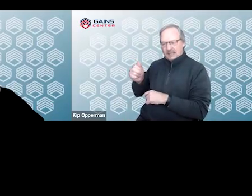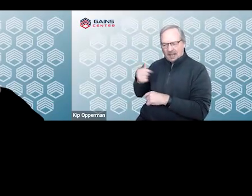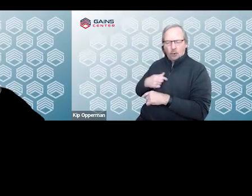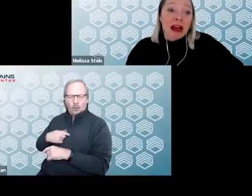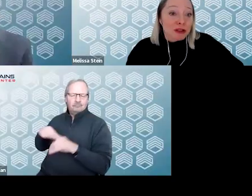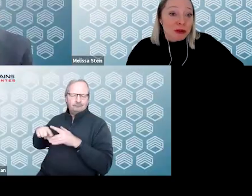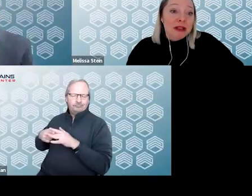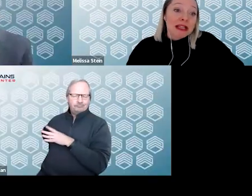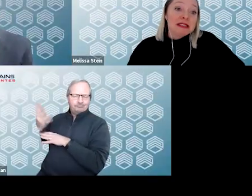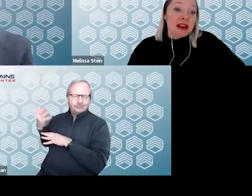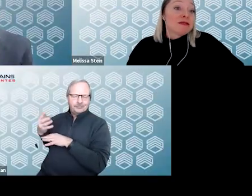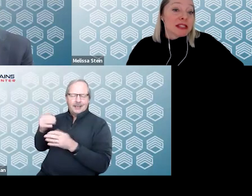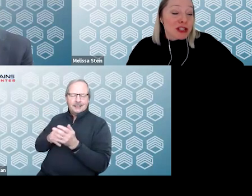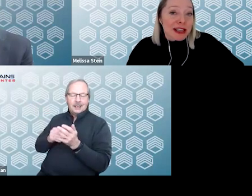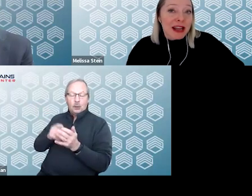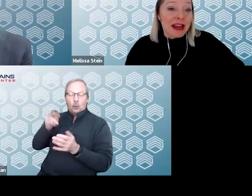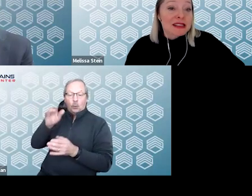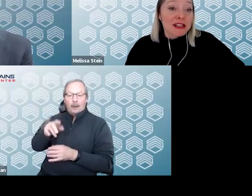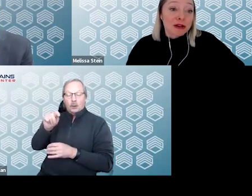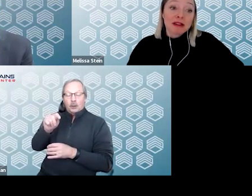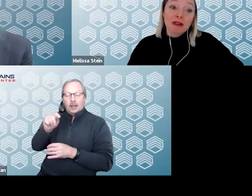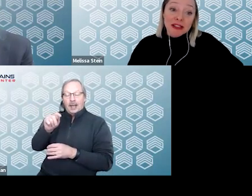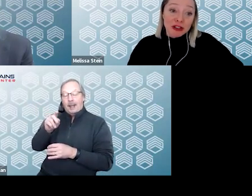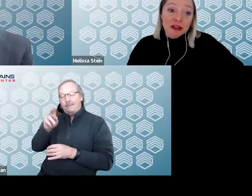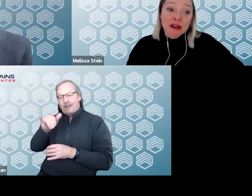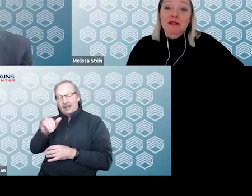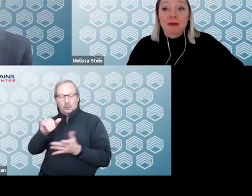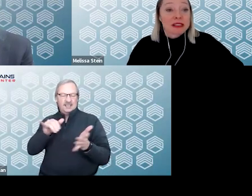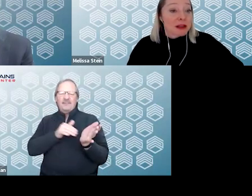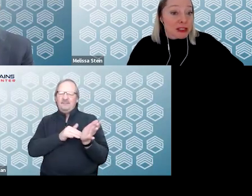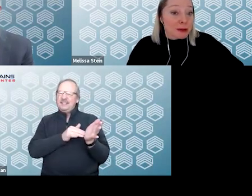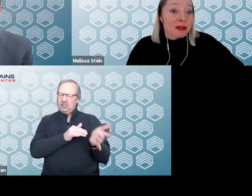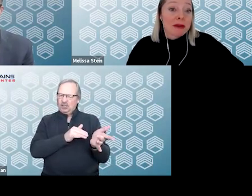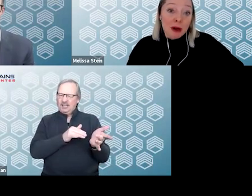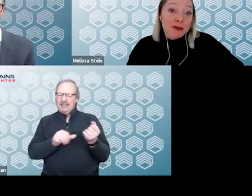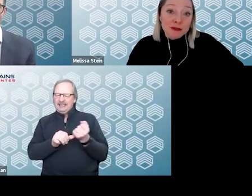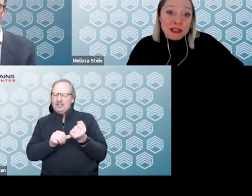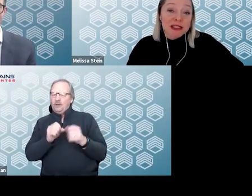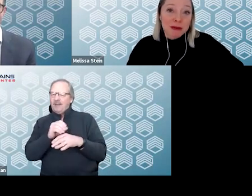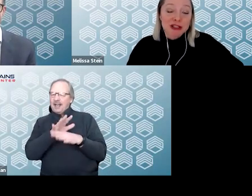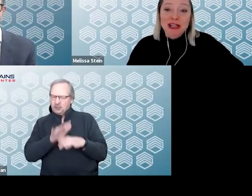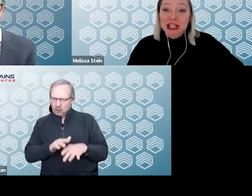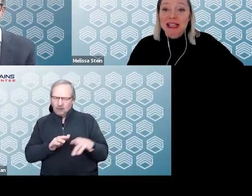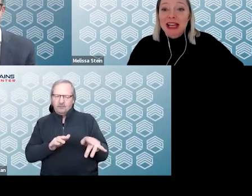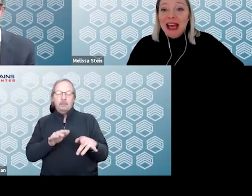Dr. Robert Baillieu is a physician and senior advisor from the Substance Abuse and Mental Health Services Administration.